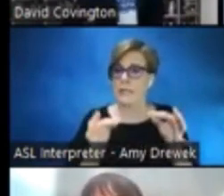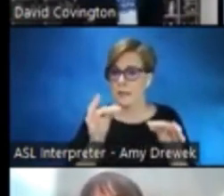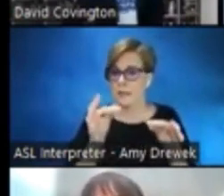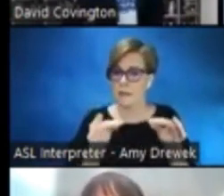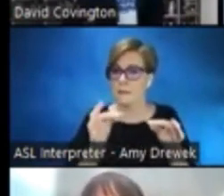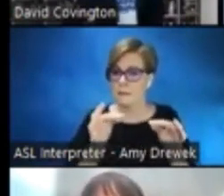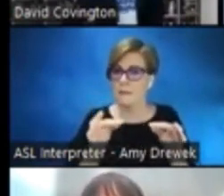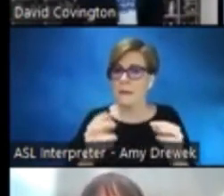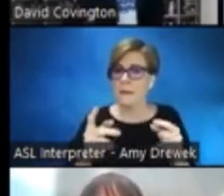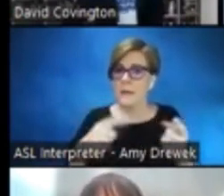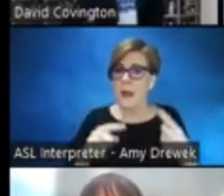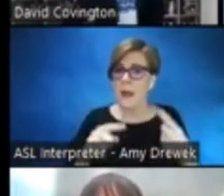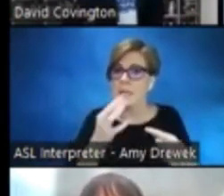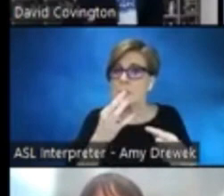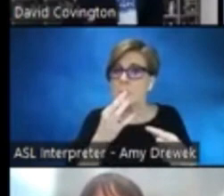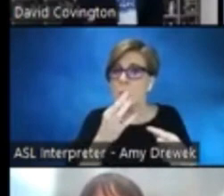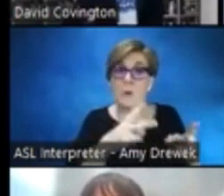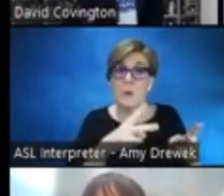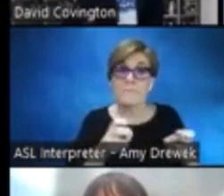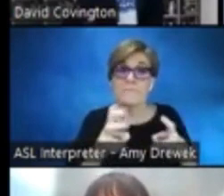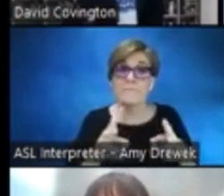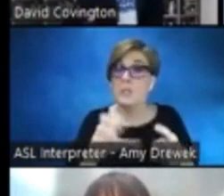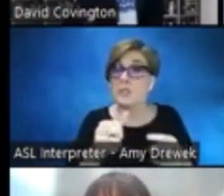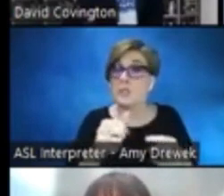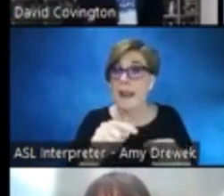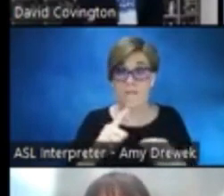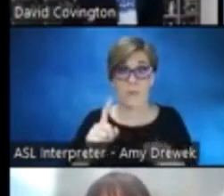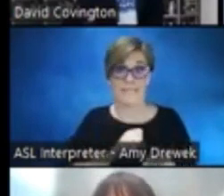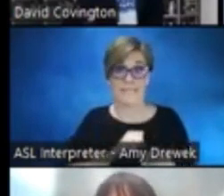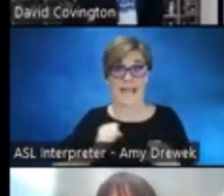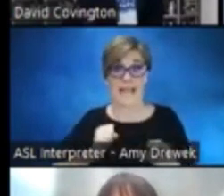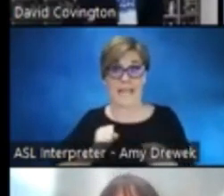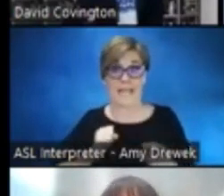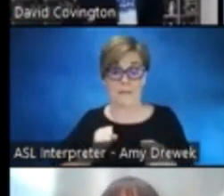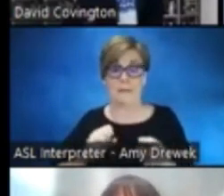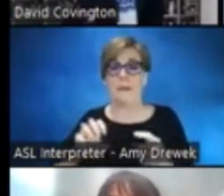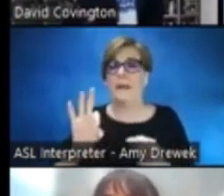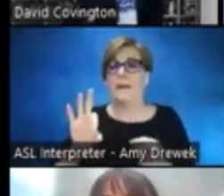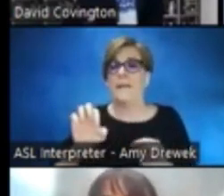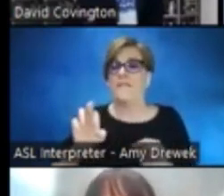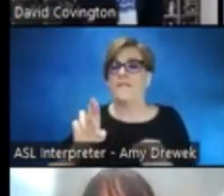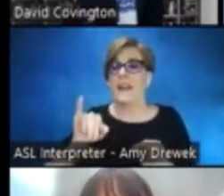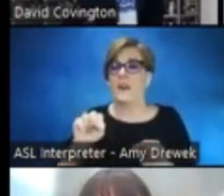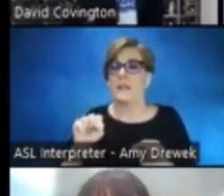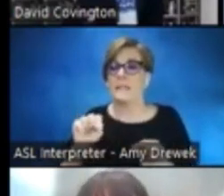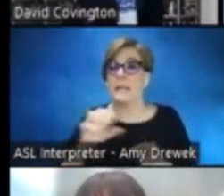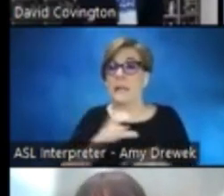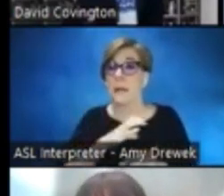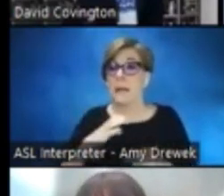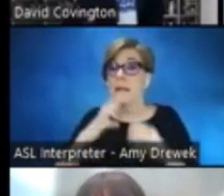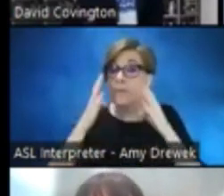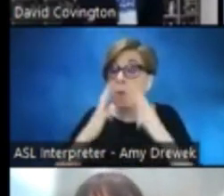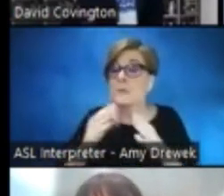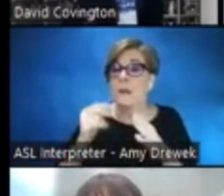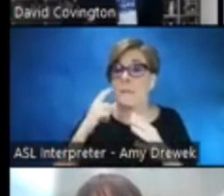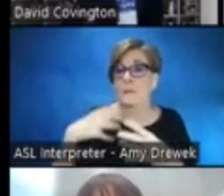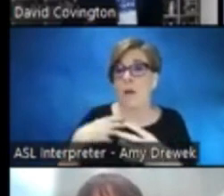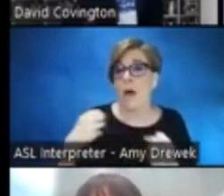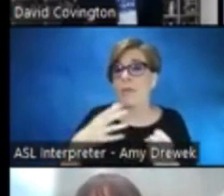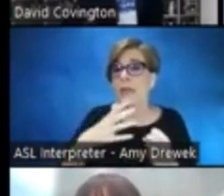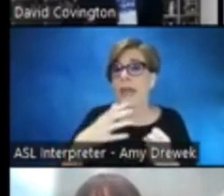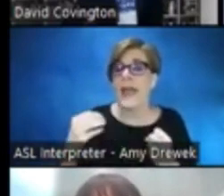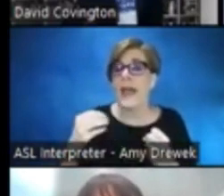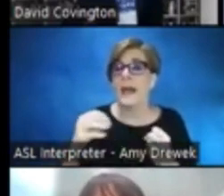THAT IS FOCUSING ON SUICIDE AND MENTAL HEALTH FOR VETERANS.